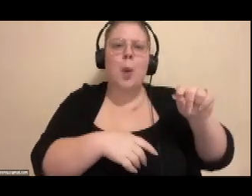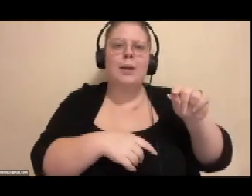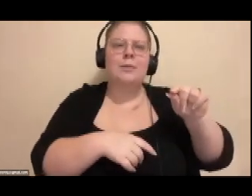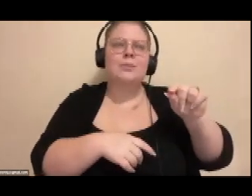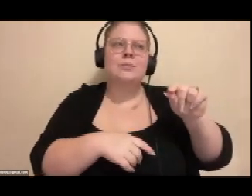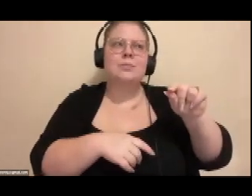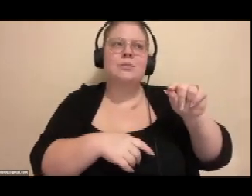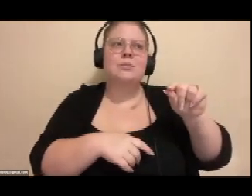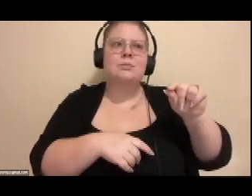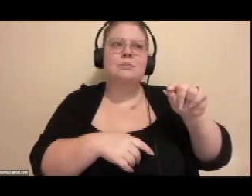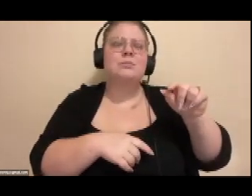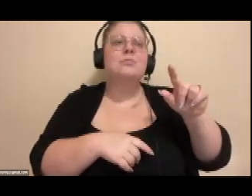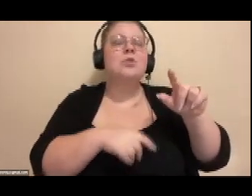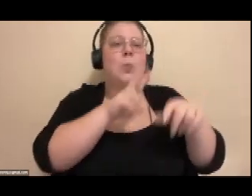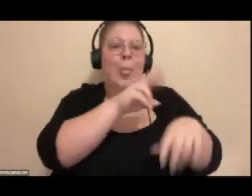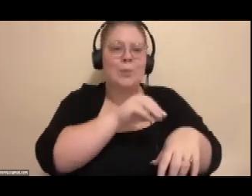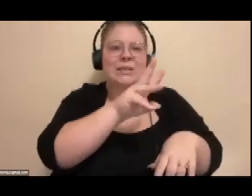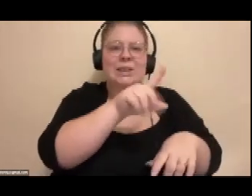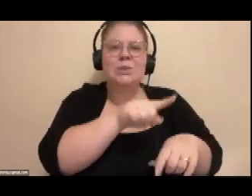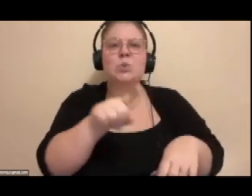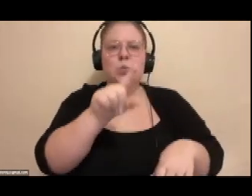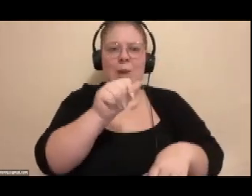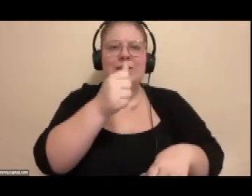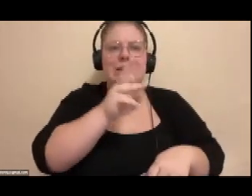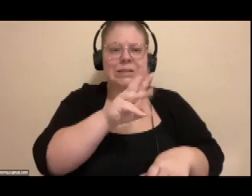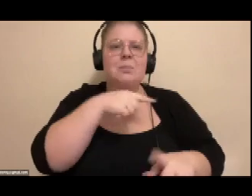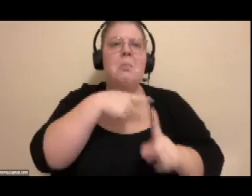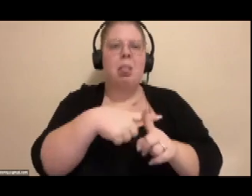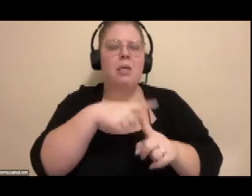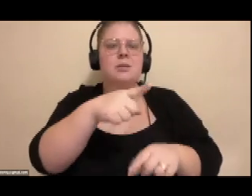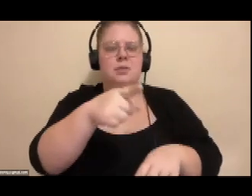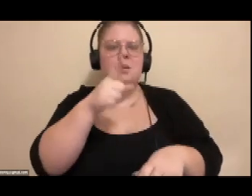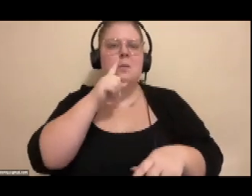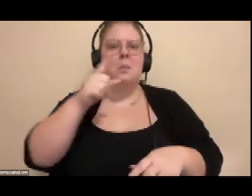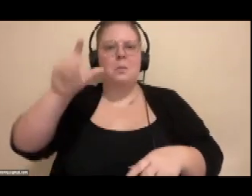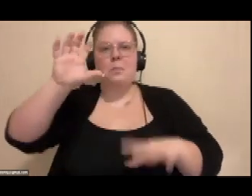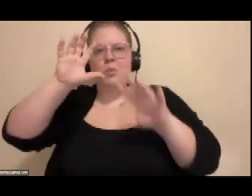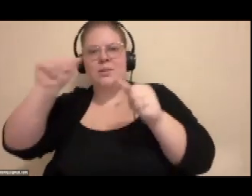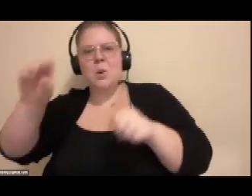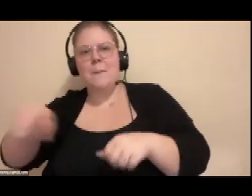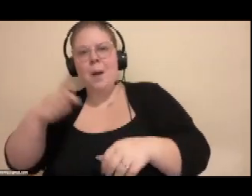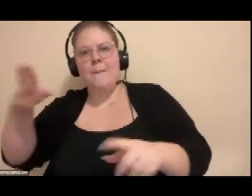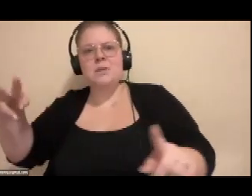and as one of President Obama's appointees to the National Council on Disability